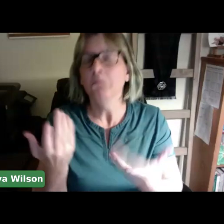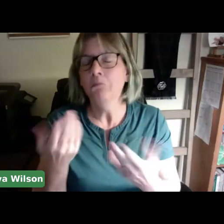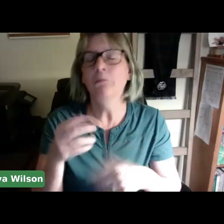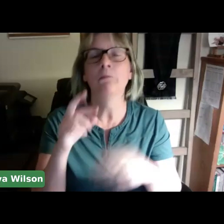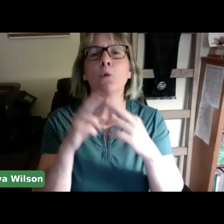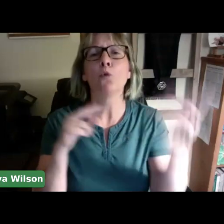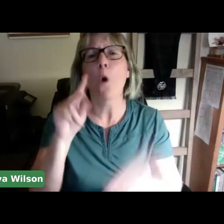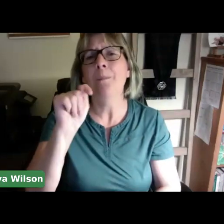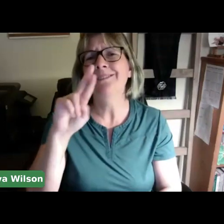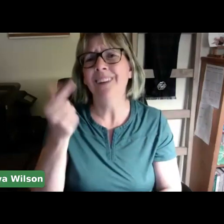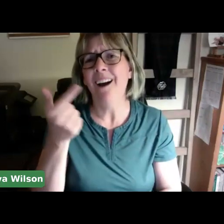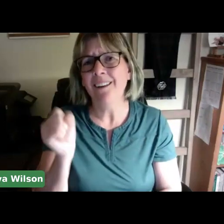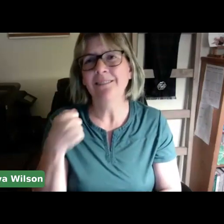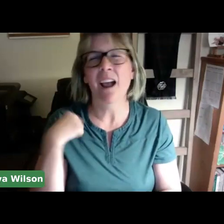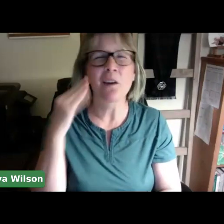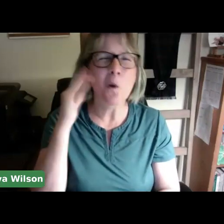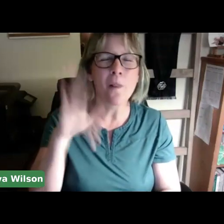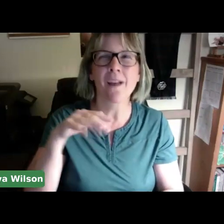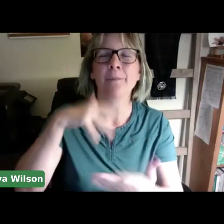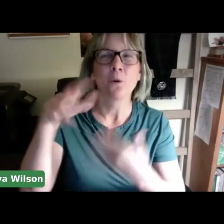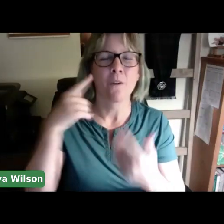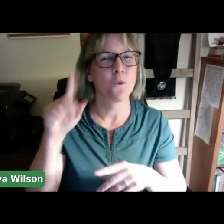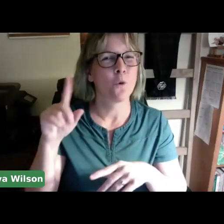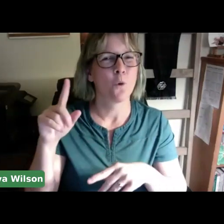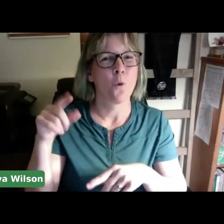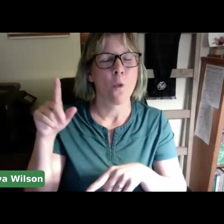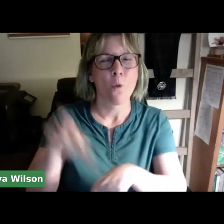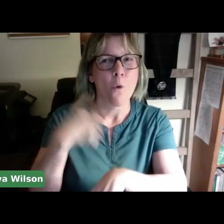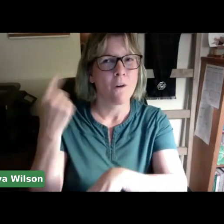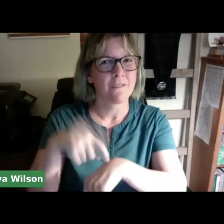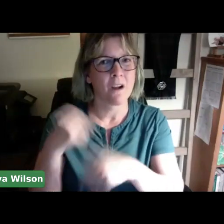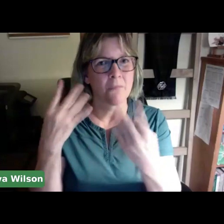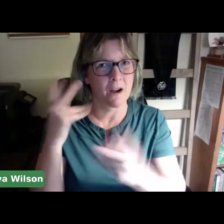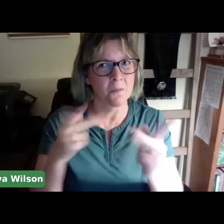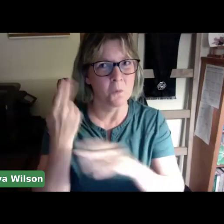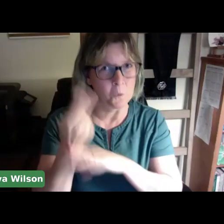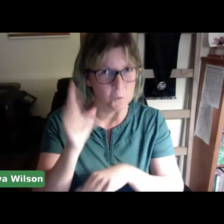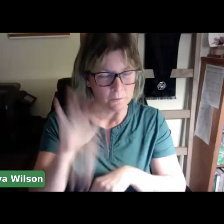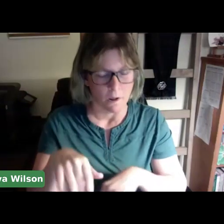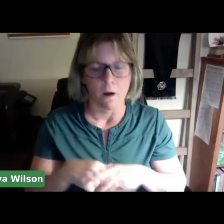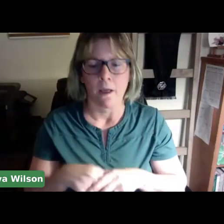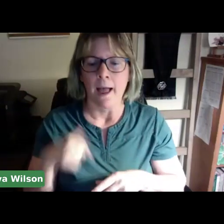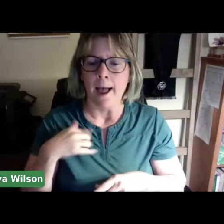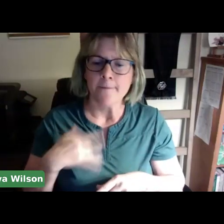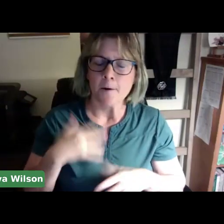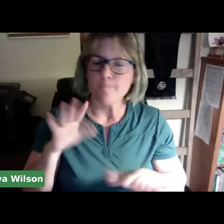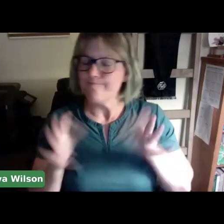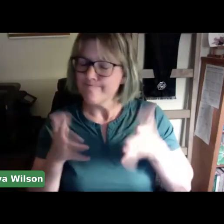to see what works for you. Using rope tugs. I know that's been around for a long time. A lot of people already use